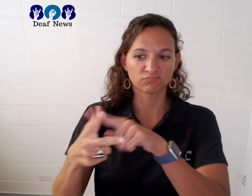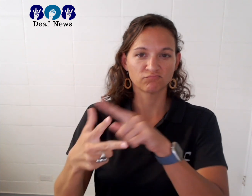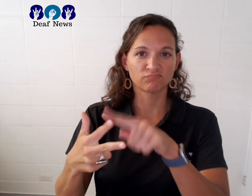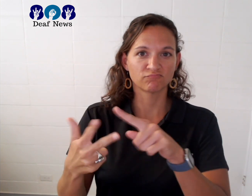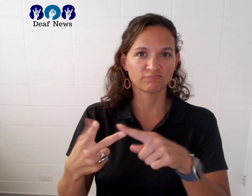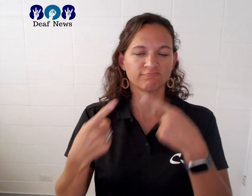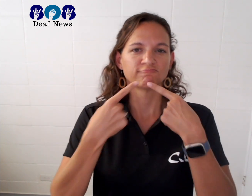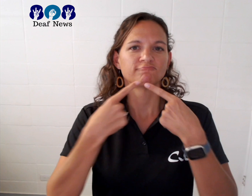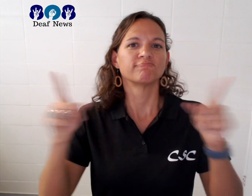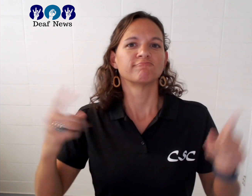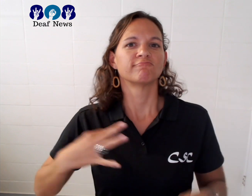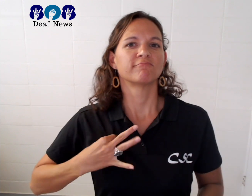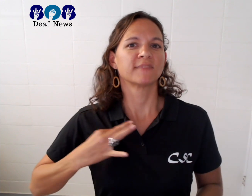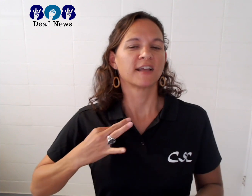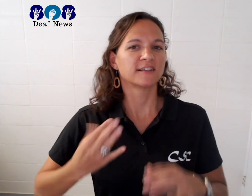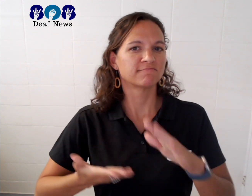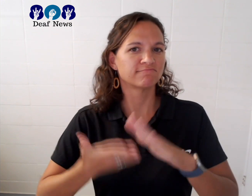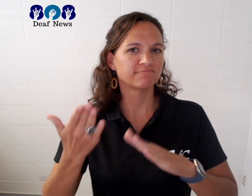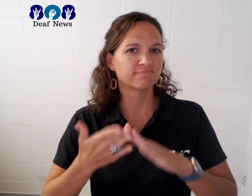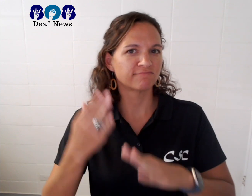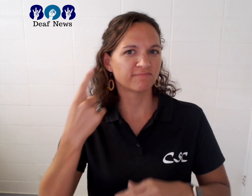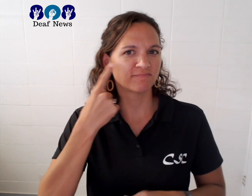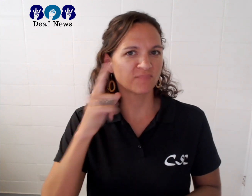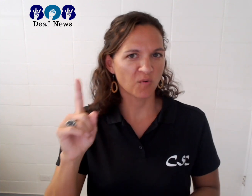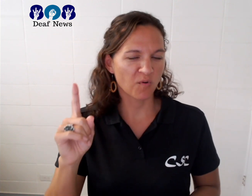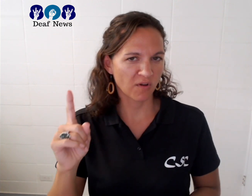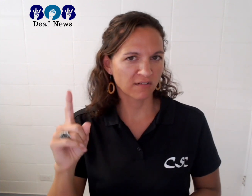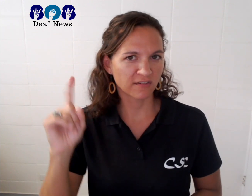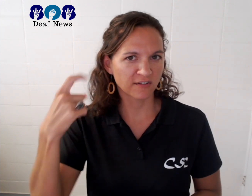All three have announced their candidacy to run for governor.